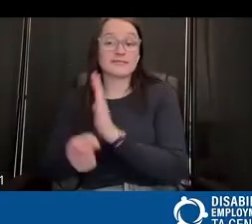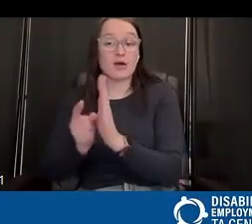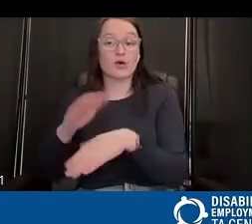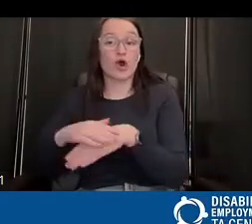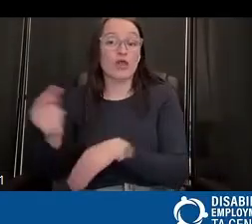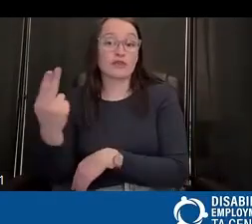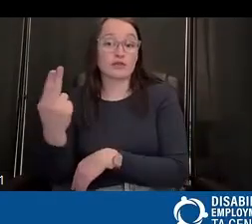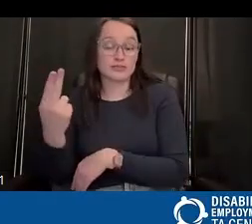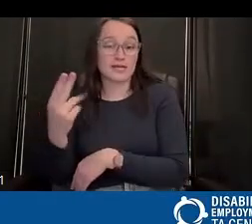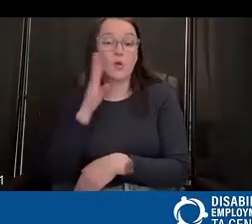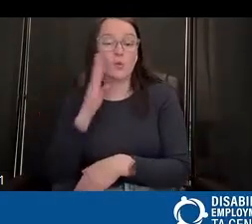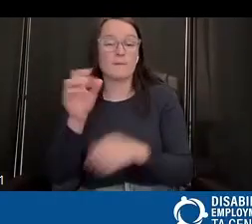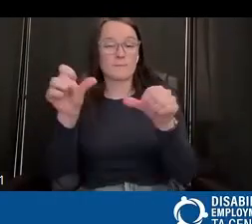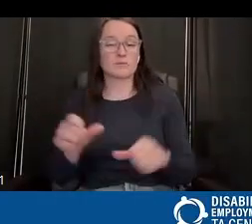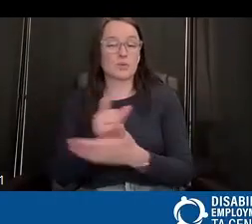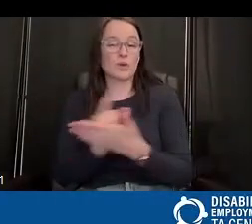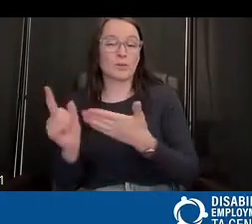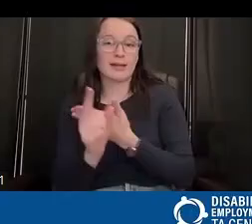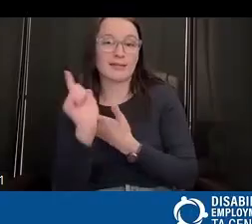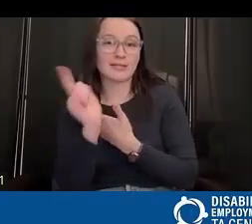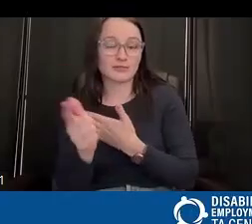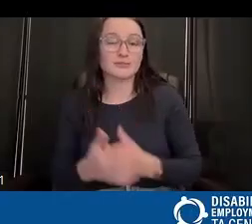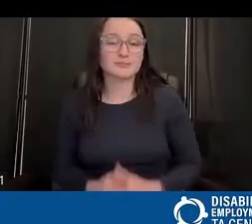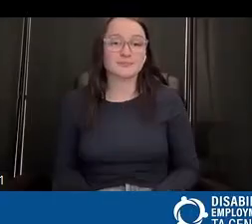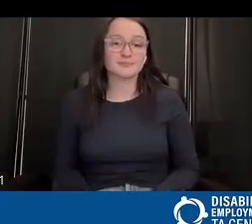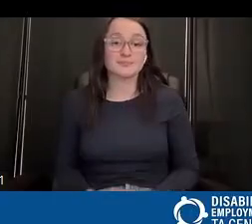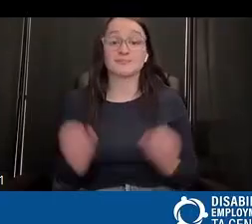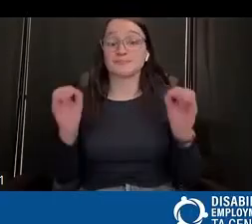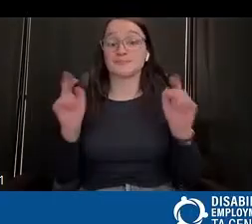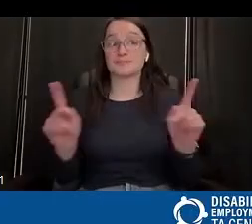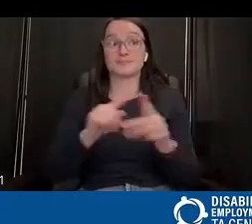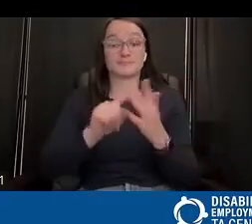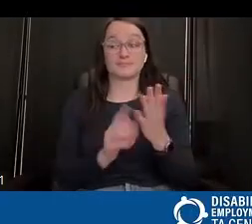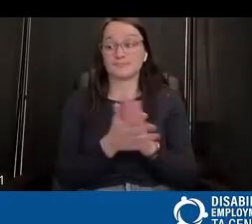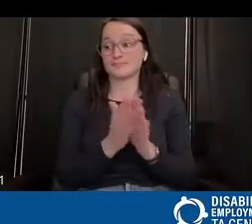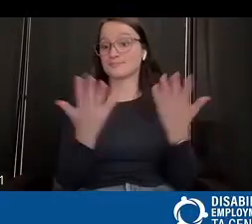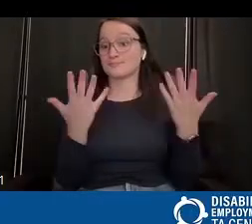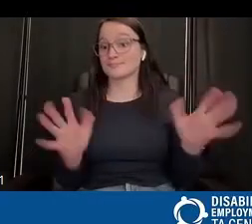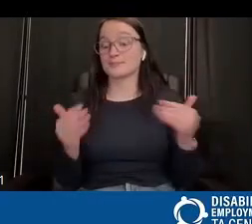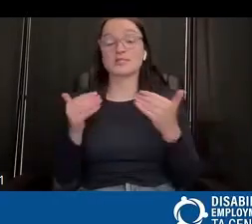uh these events. All right, with all that covered, let's take a quick look at our agenda and Donald,